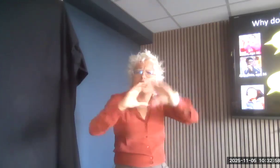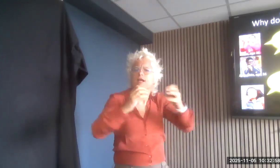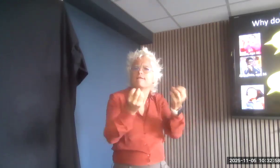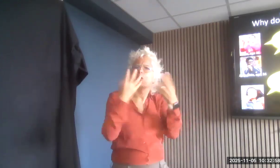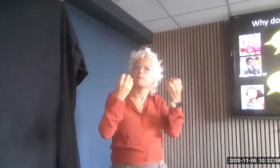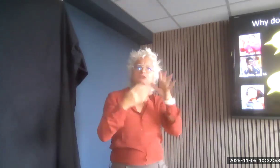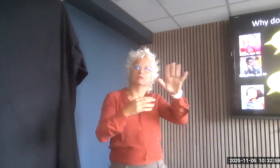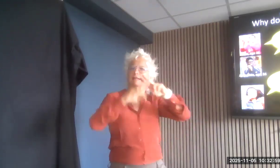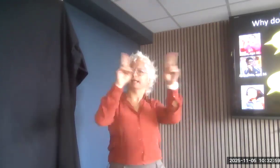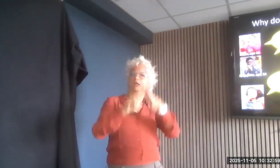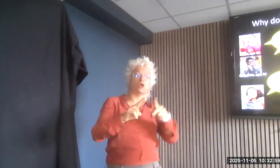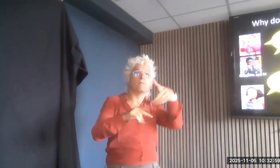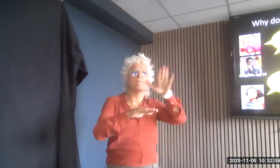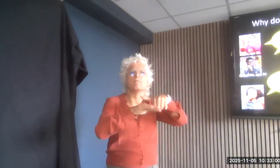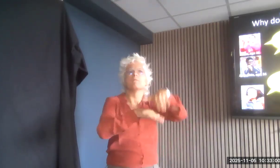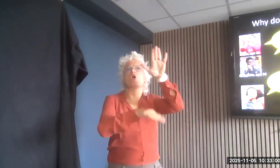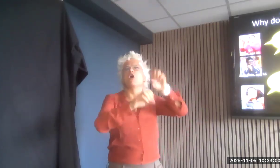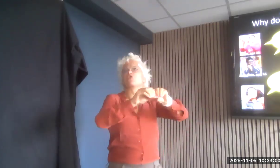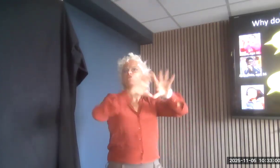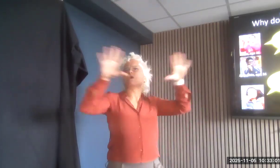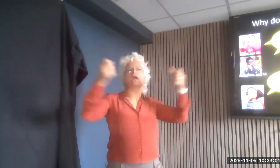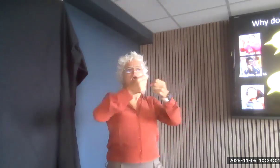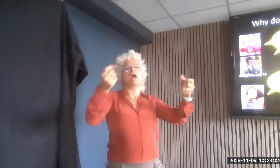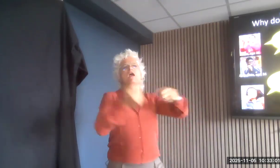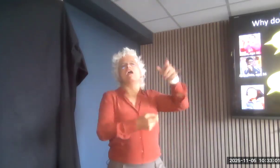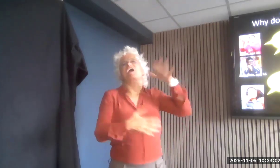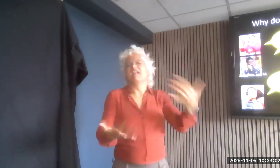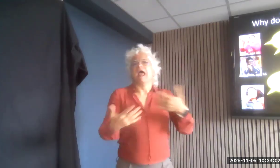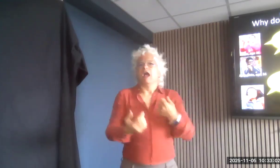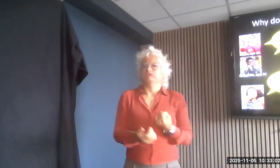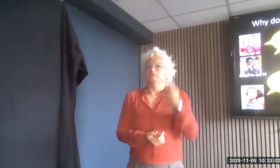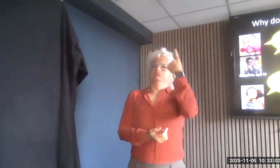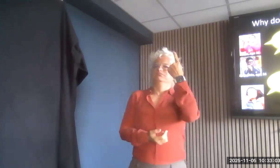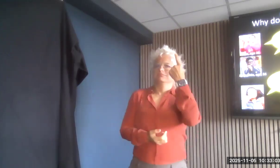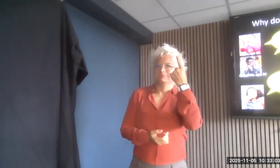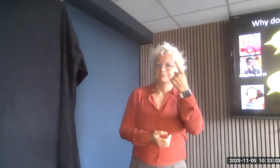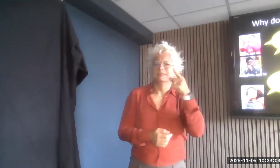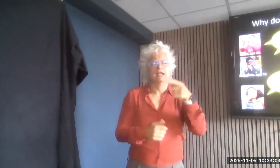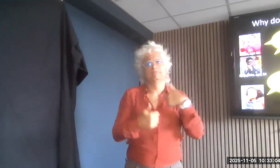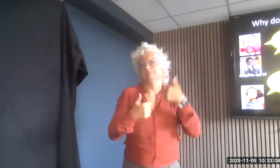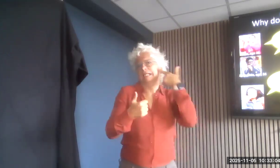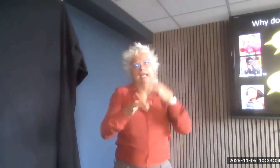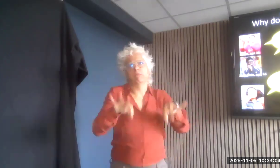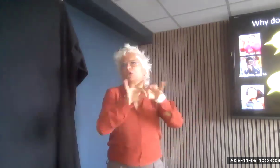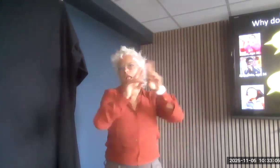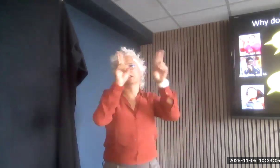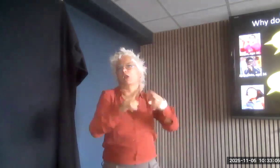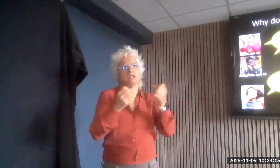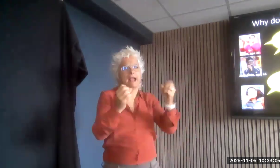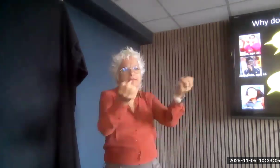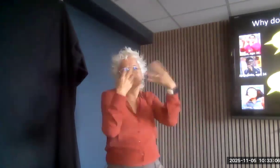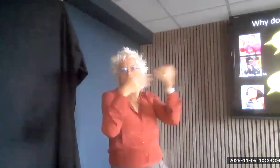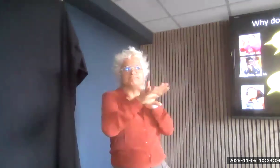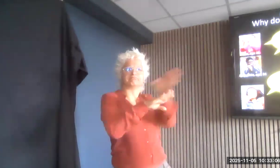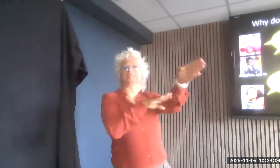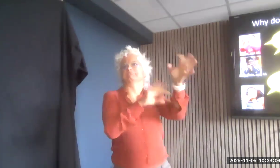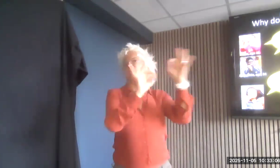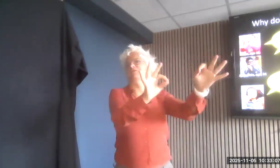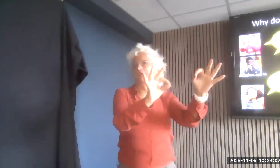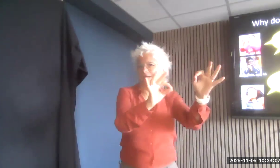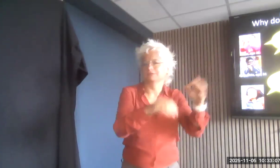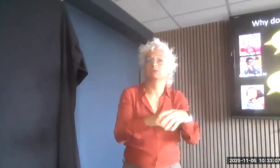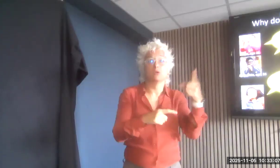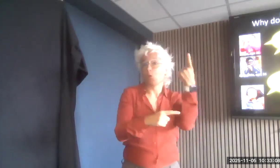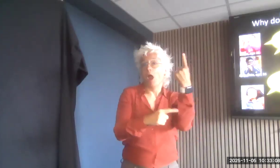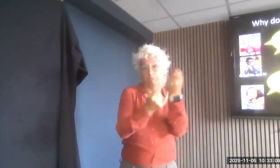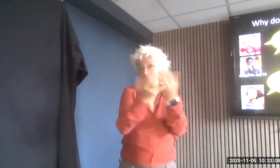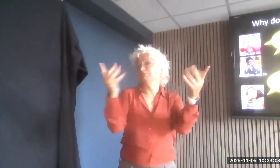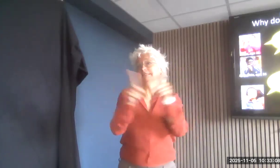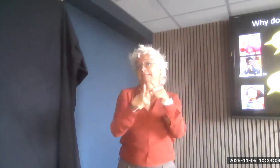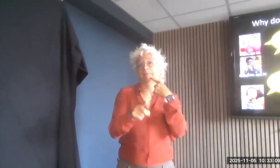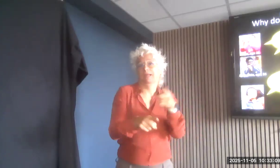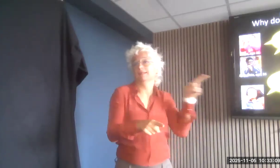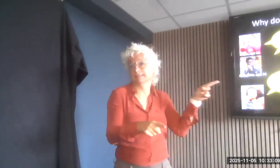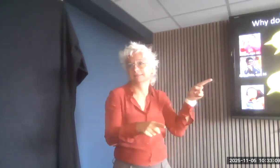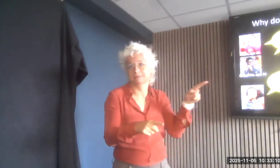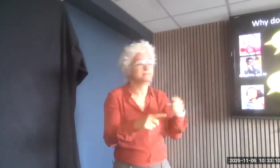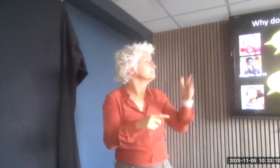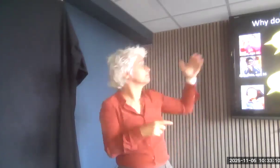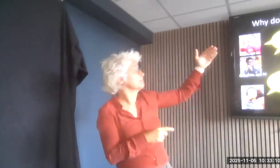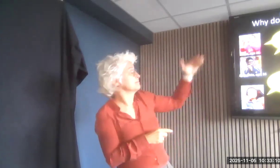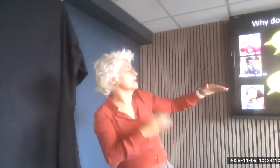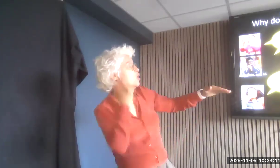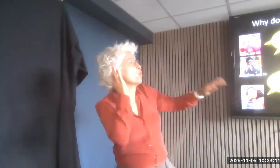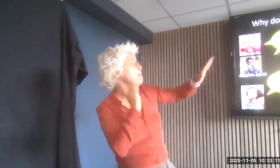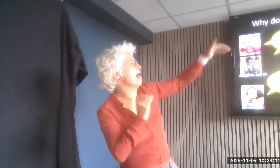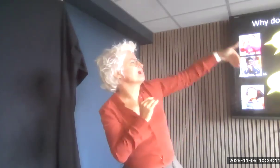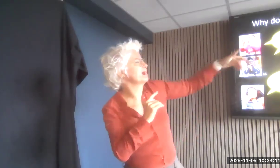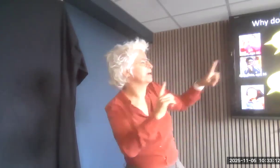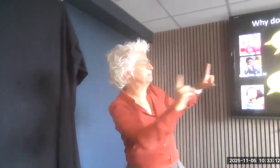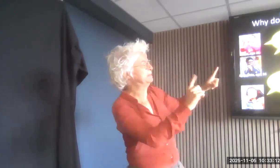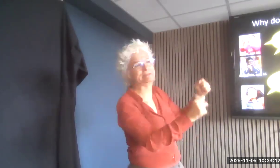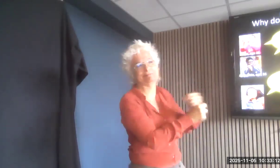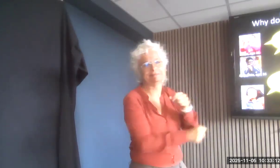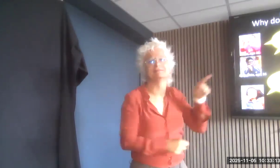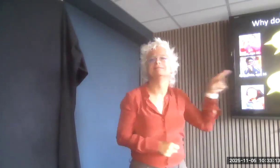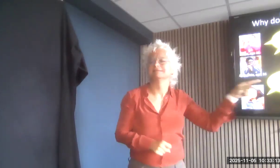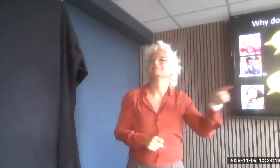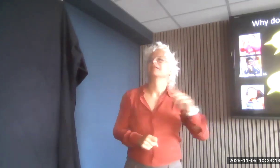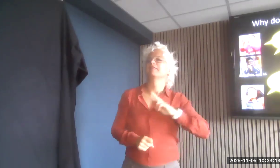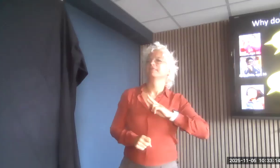People were saying that they were struggling to access information on Portuguese channels, but actually being able to access these information through International Sign meant that they were getting a lot more current affairs, a lot more world perspectives on news, for example, the war in Ukraine, because they could access information.